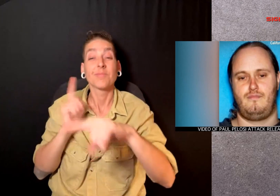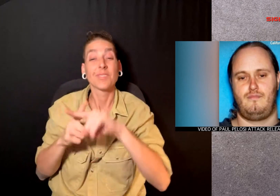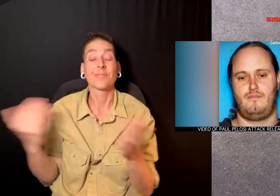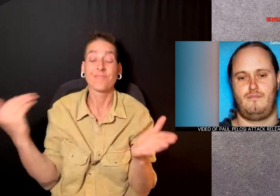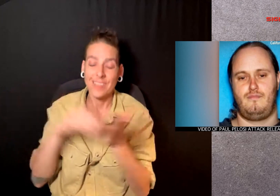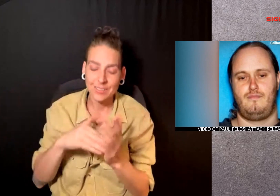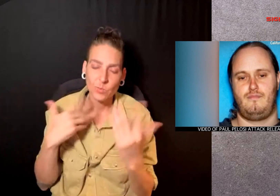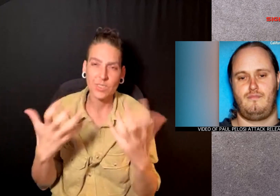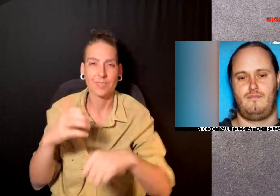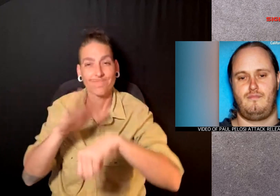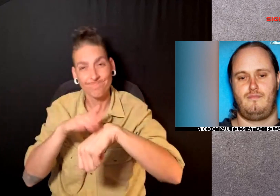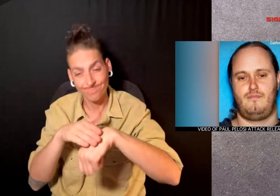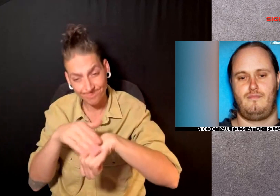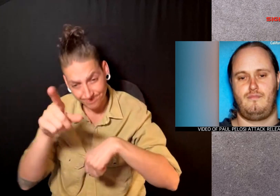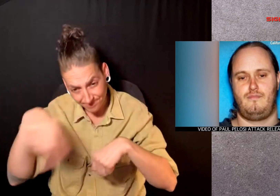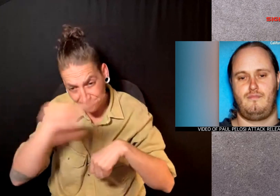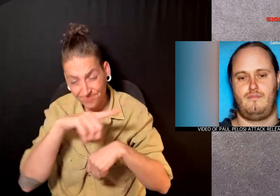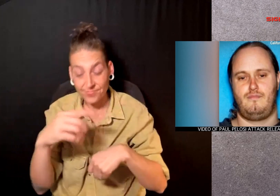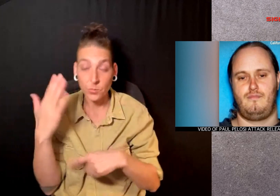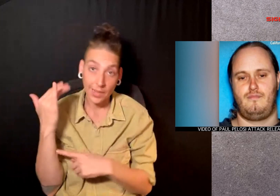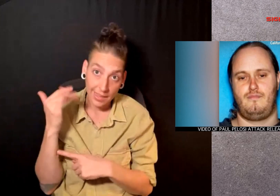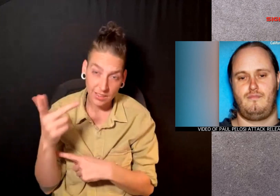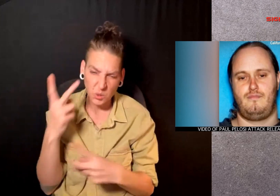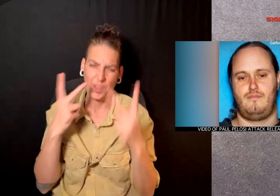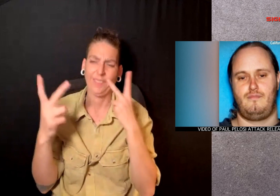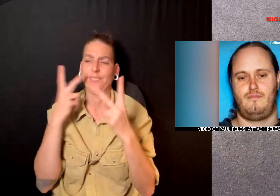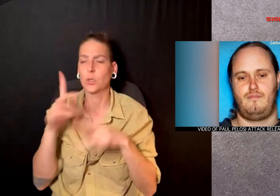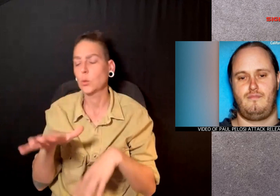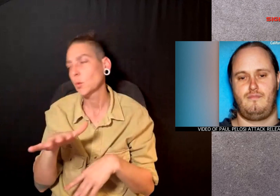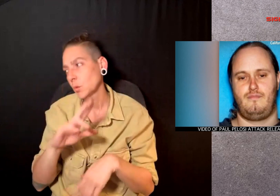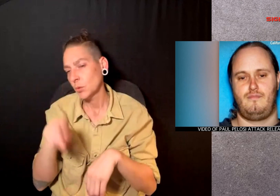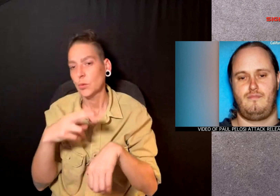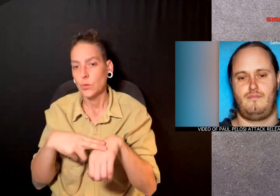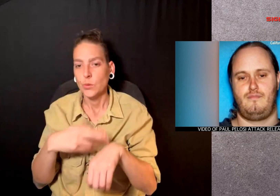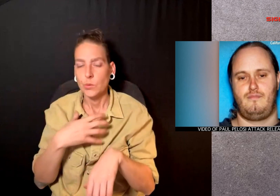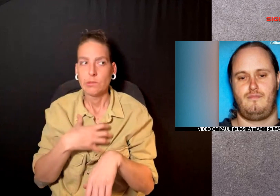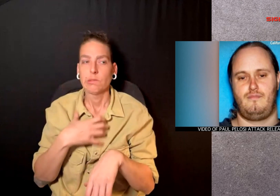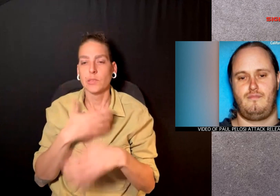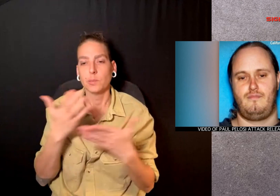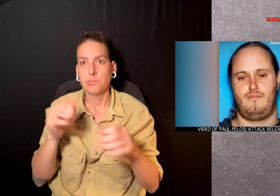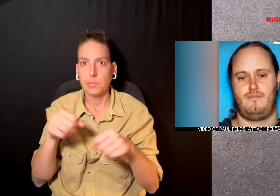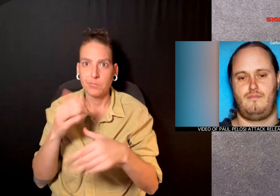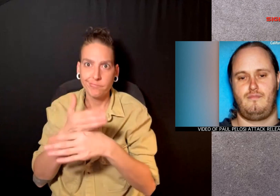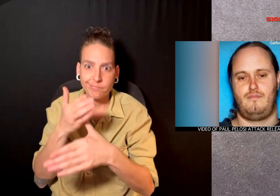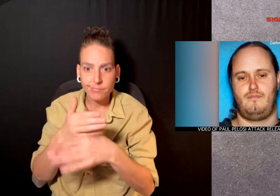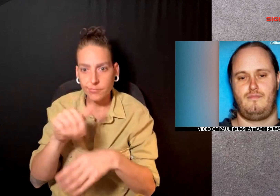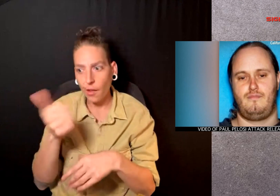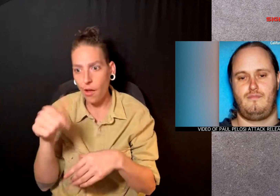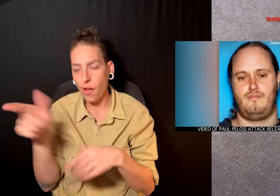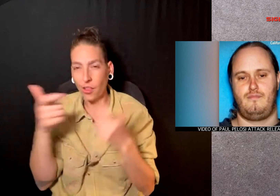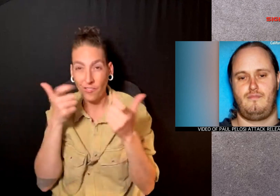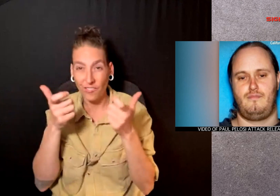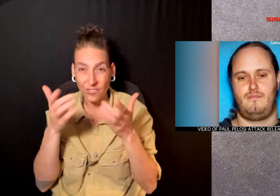again we want to warn you because of its graphic nature the video may be disturbing to some viewers